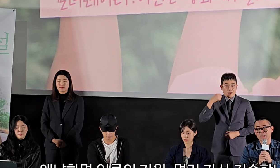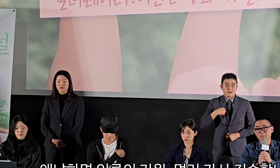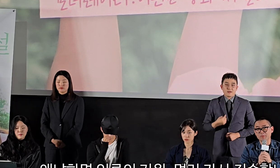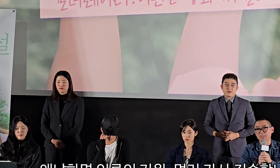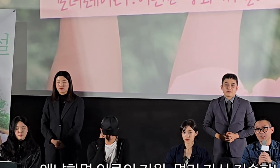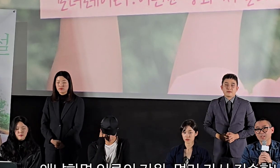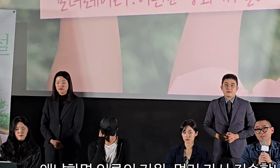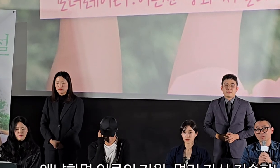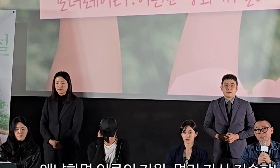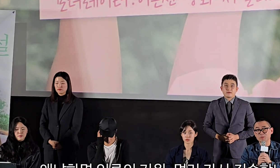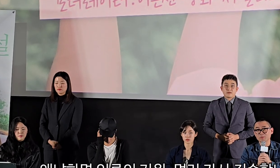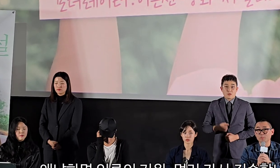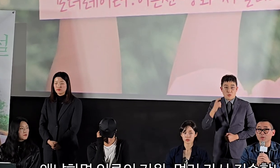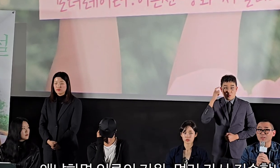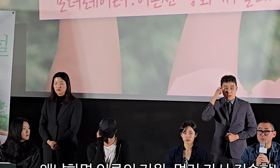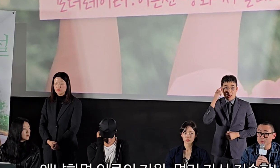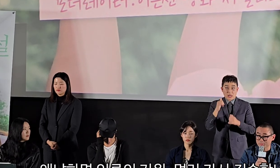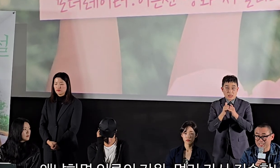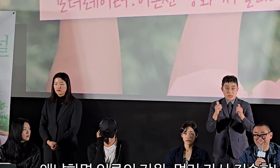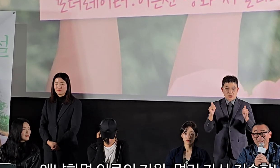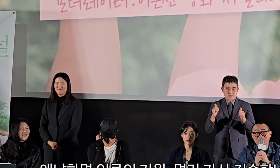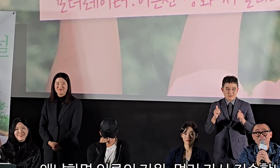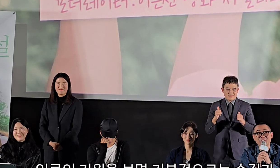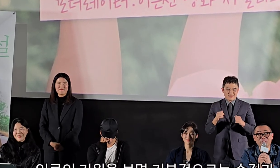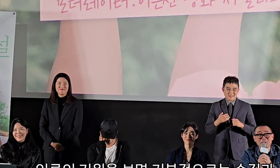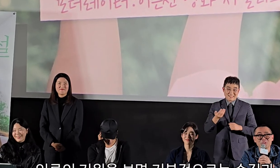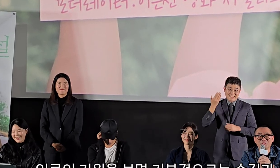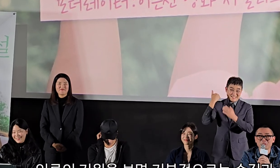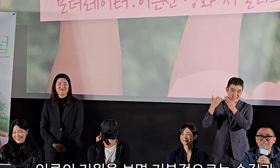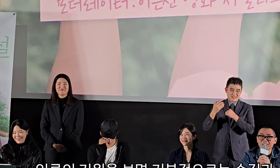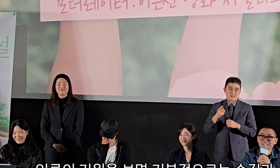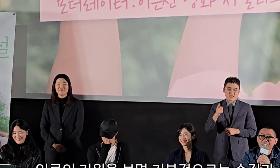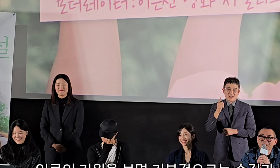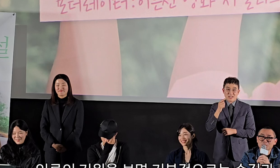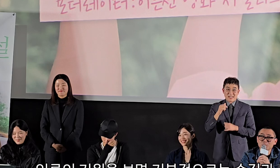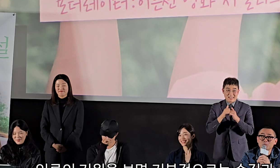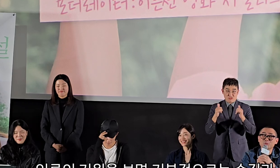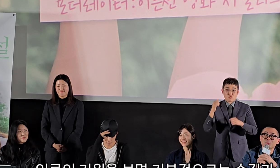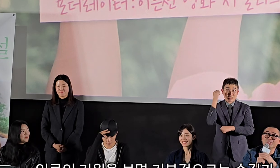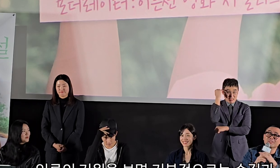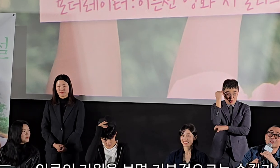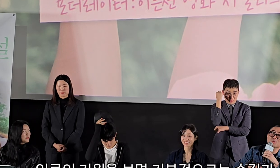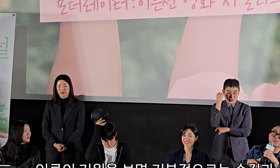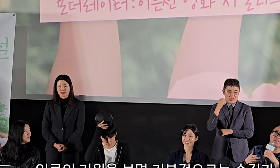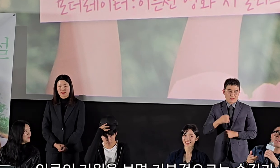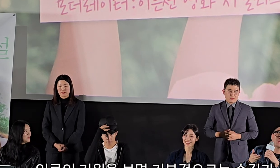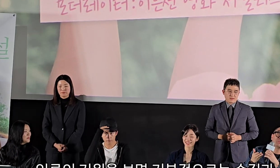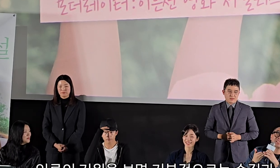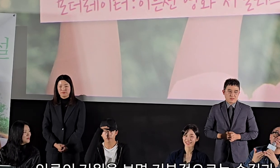The origin of mankind, I'm sorry for going so far. If you look at the origin of mankind, they would have basically